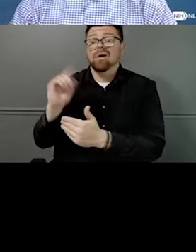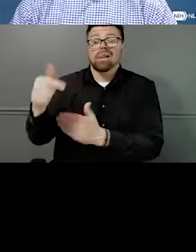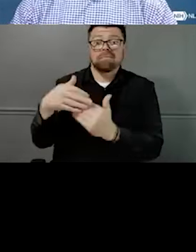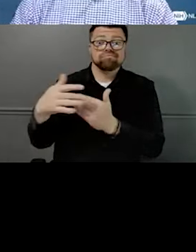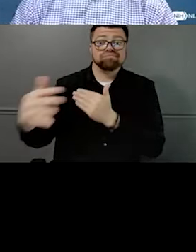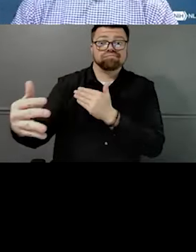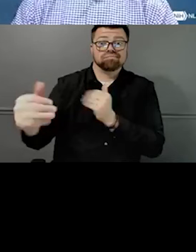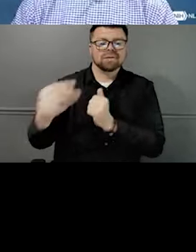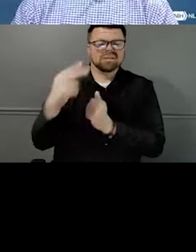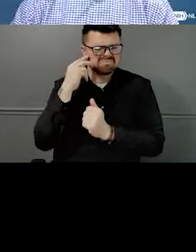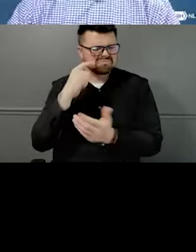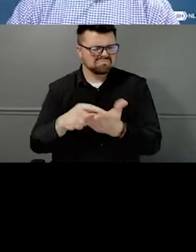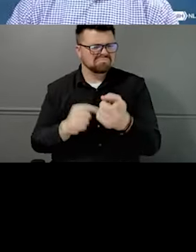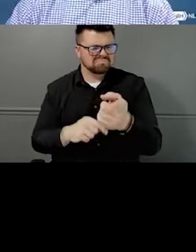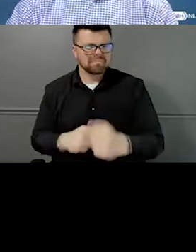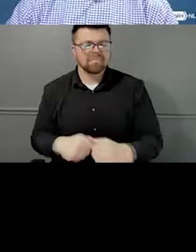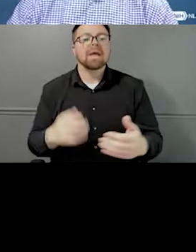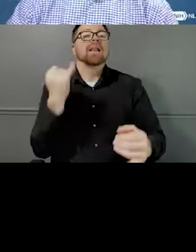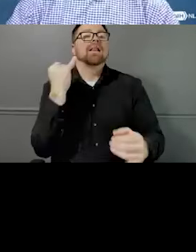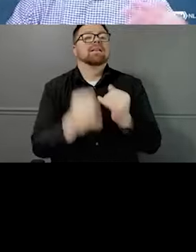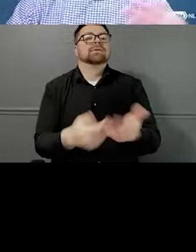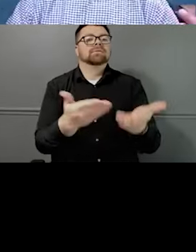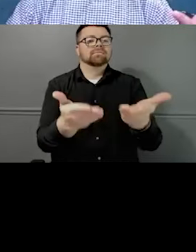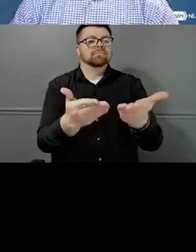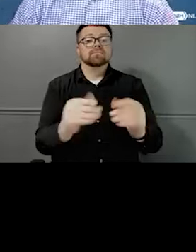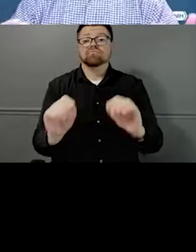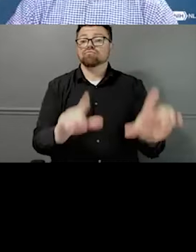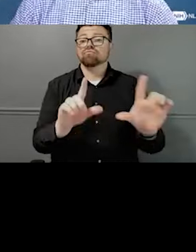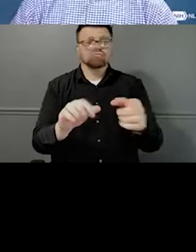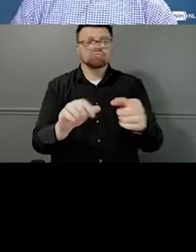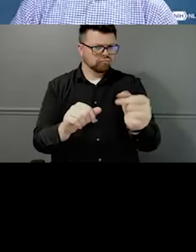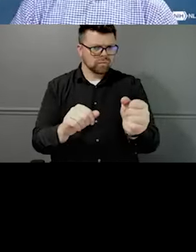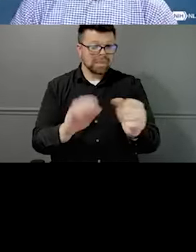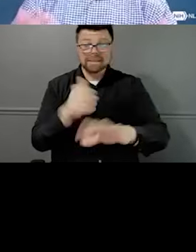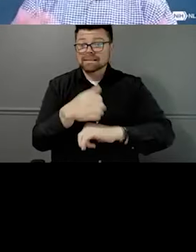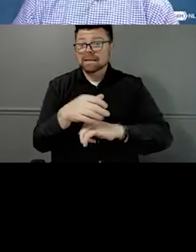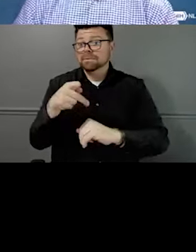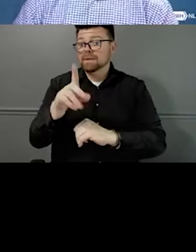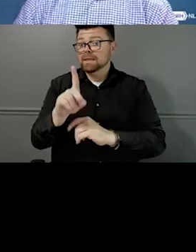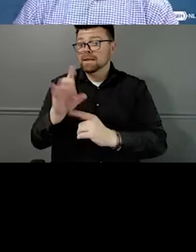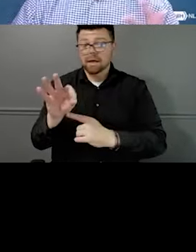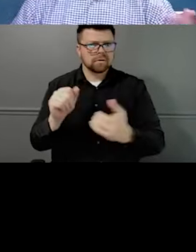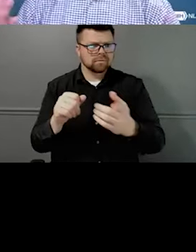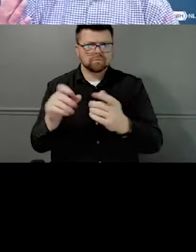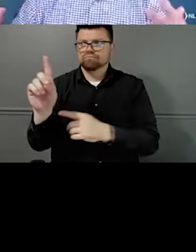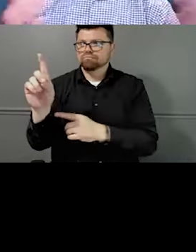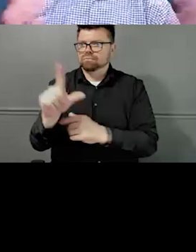Finally, when you create the PDFs and you download them, if you have some PDFs, you're not sure is this for